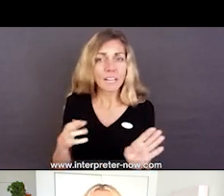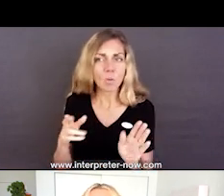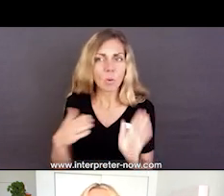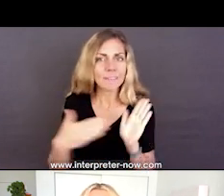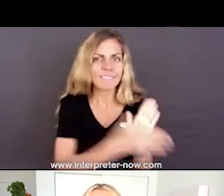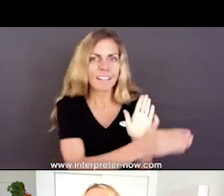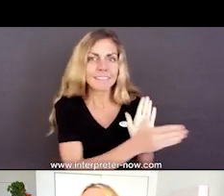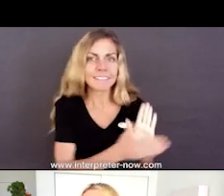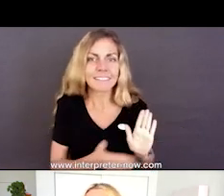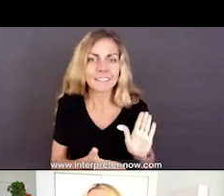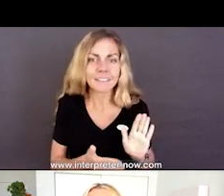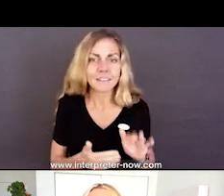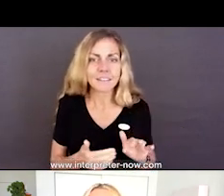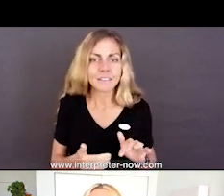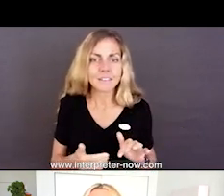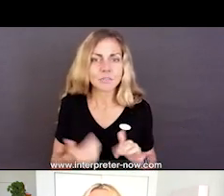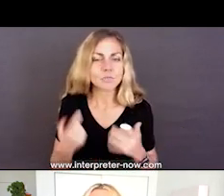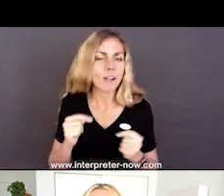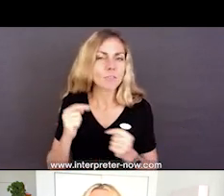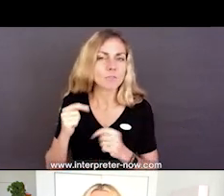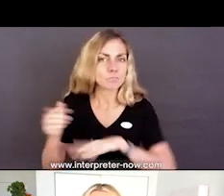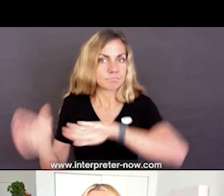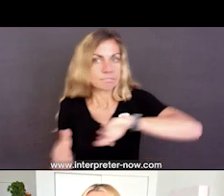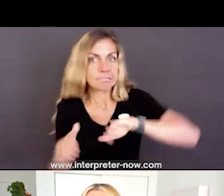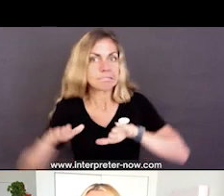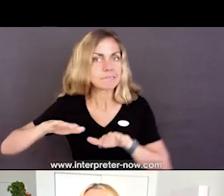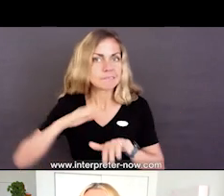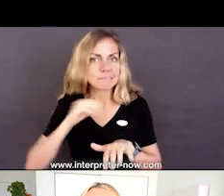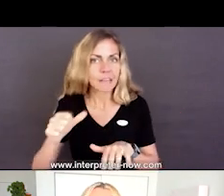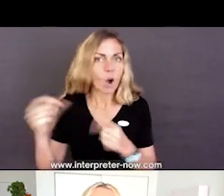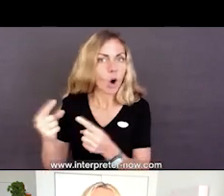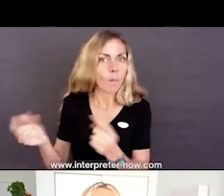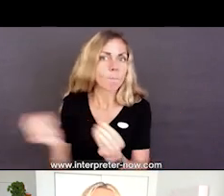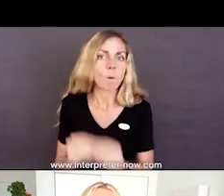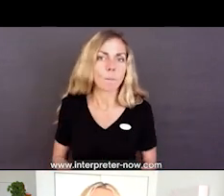by moving the conversation away from the topic, to stop any further harm from happening.